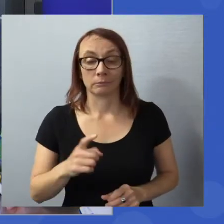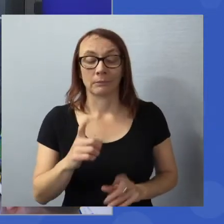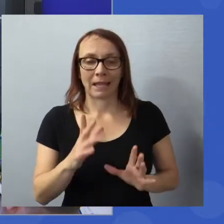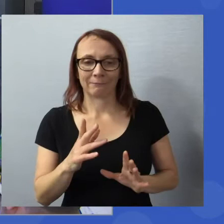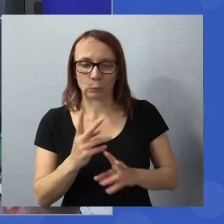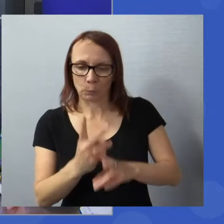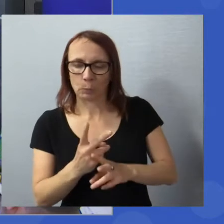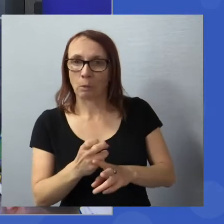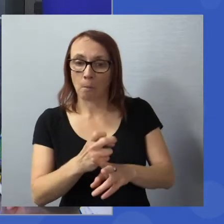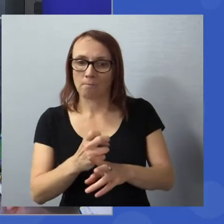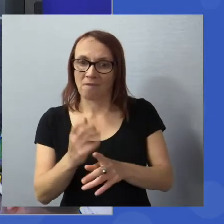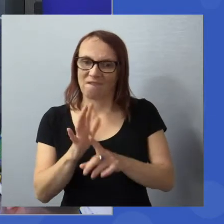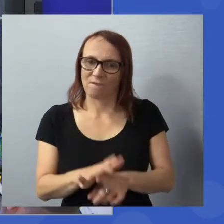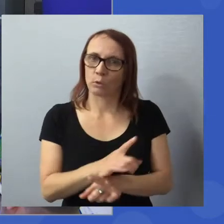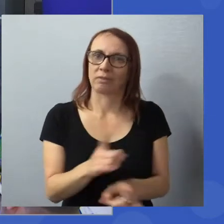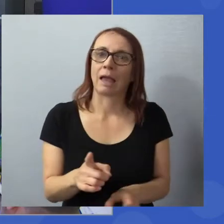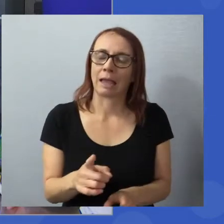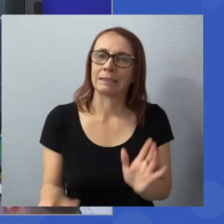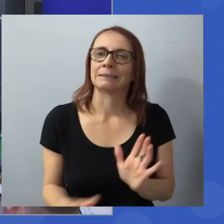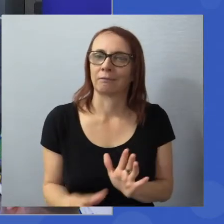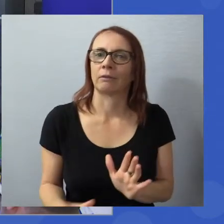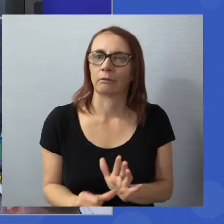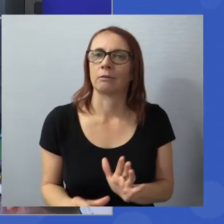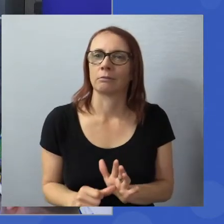all of this could be difficult challenging and the reshaping of